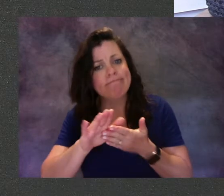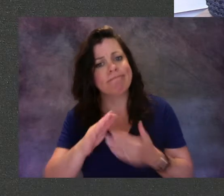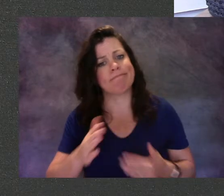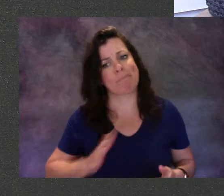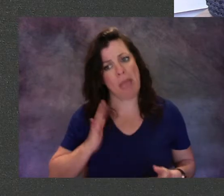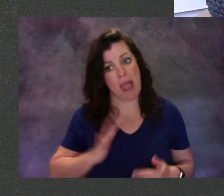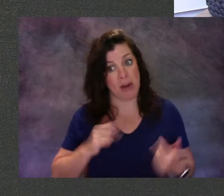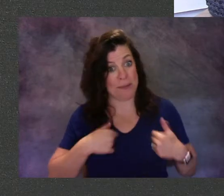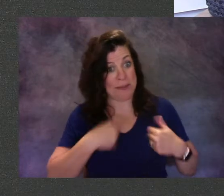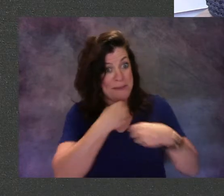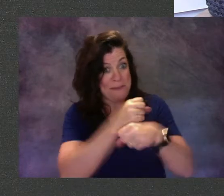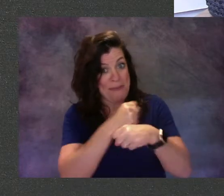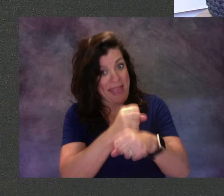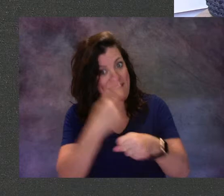You need to find a container,